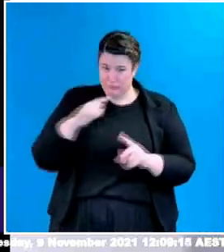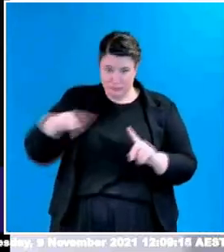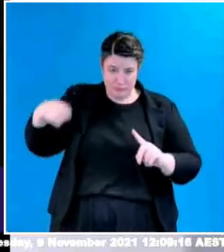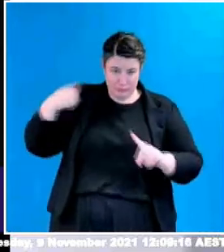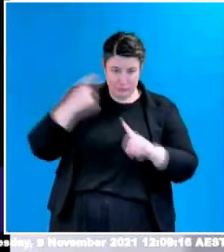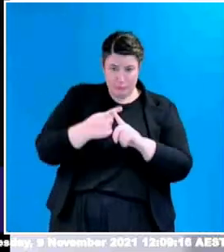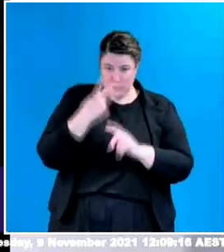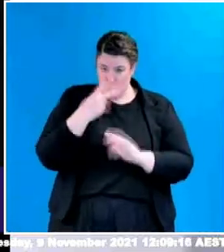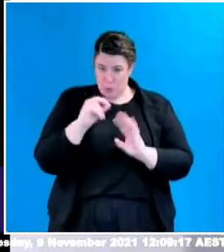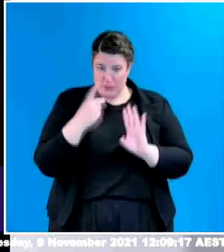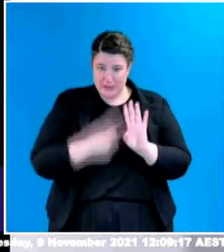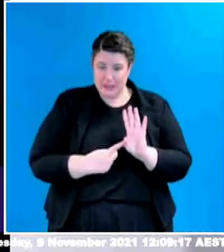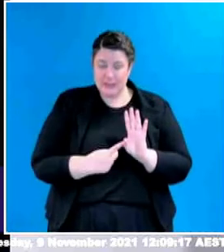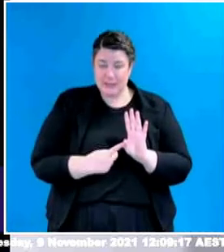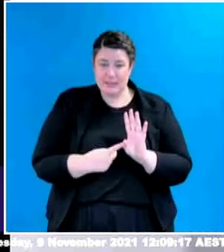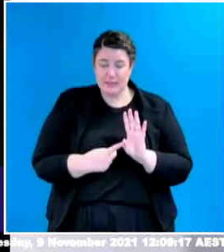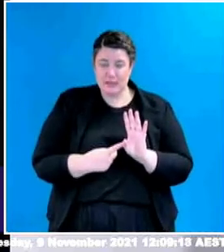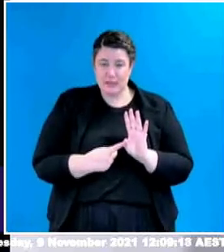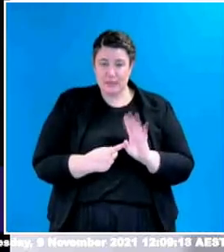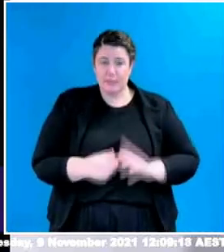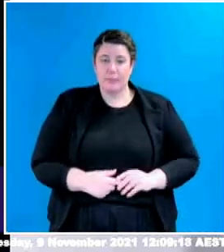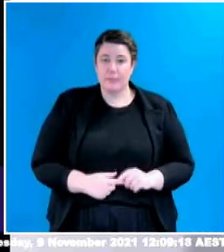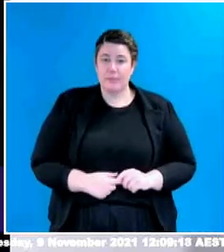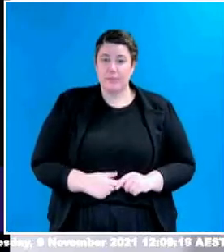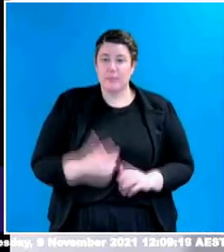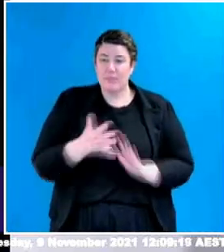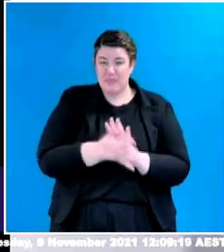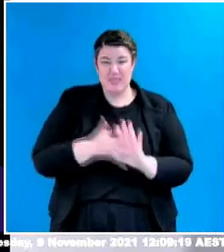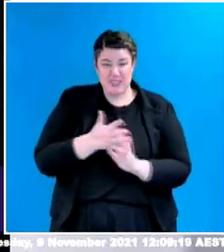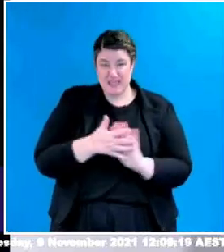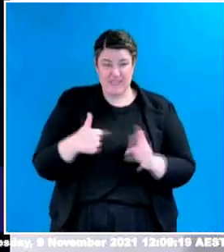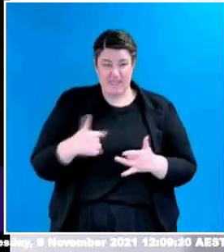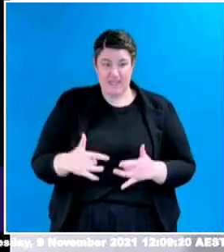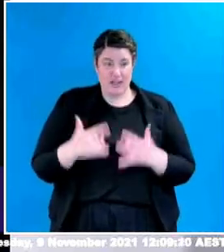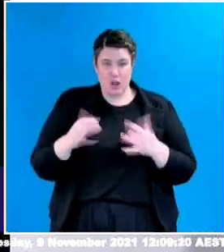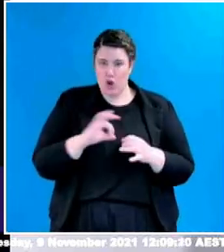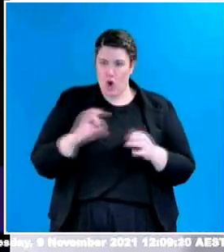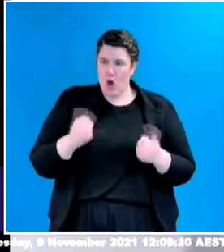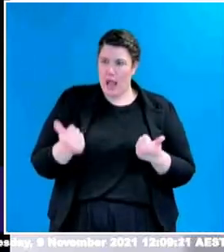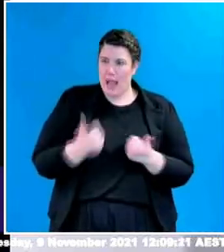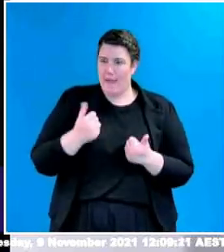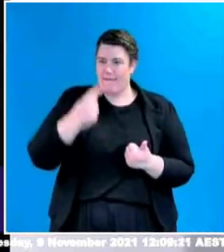That gives a really strong indication of the lack of attention this area has been given.